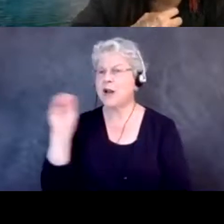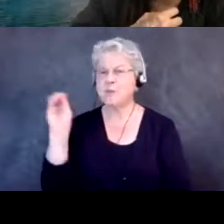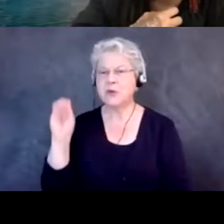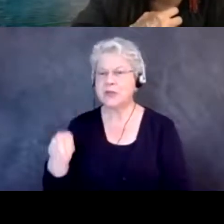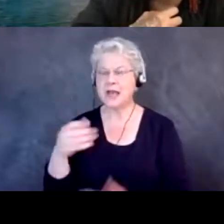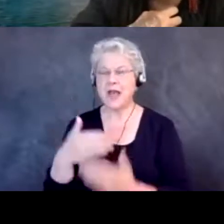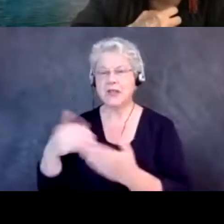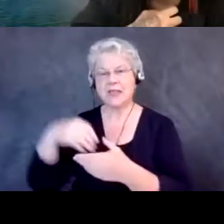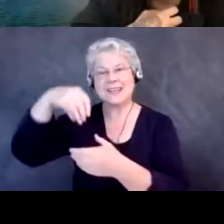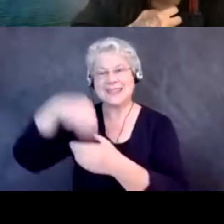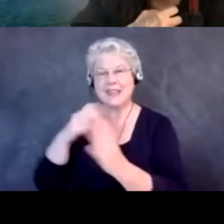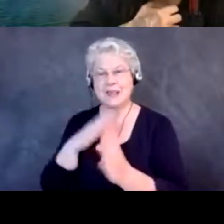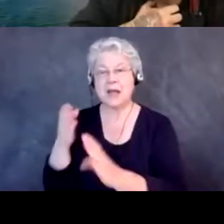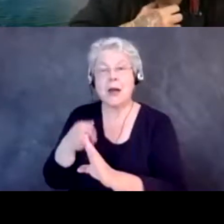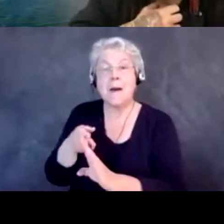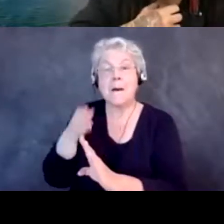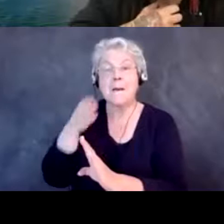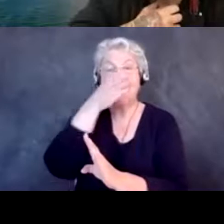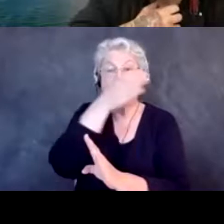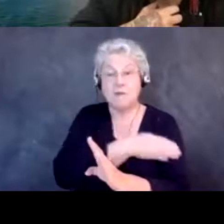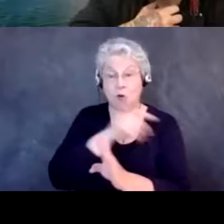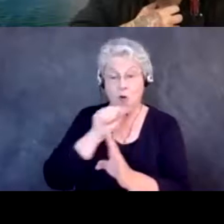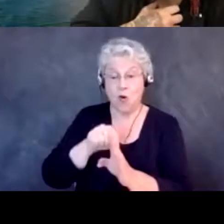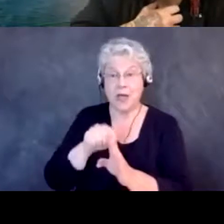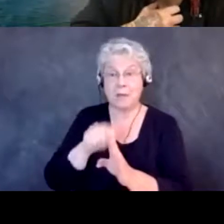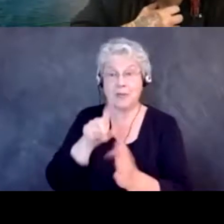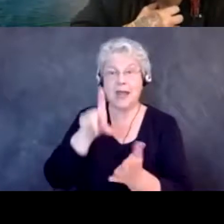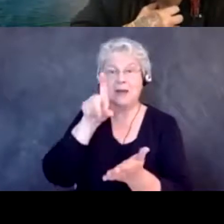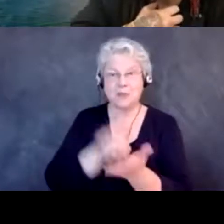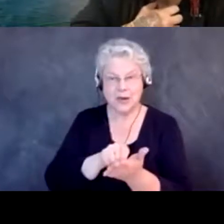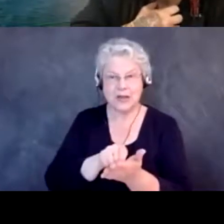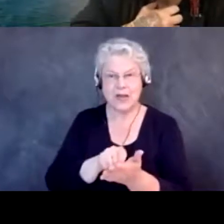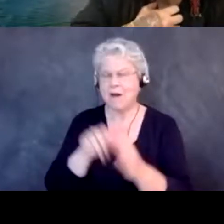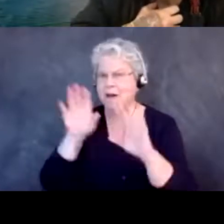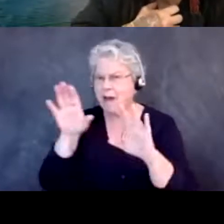our plan before our plan went to print. So it was amazing how much was accomplished